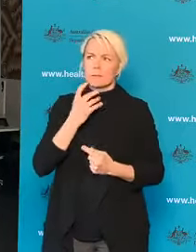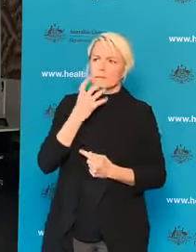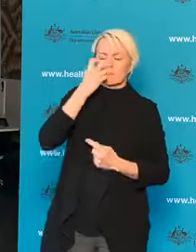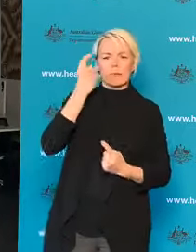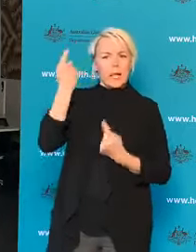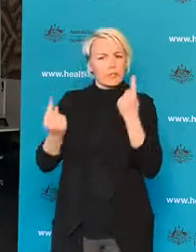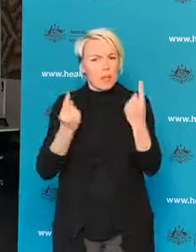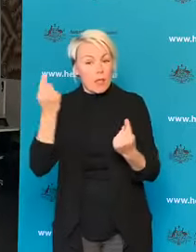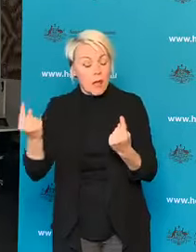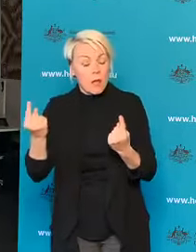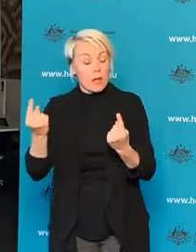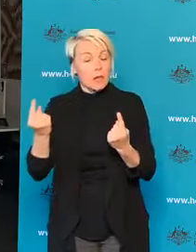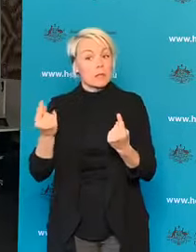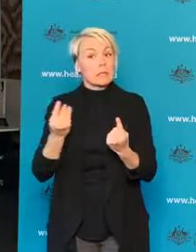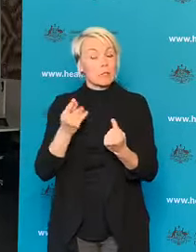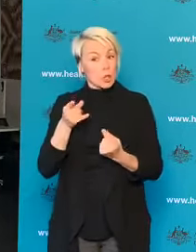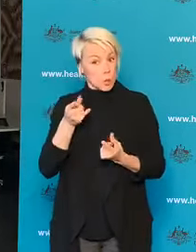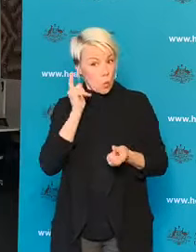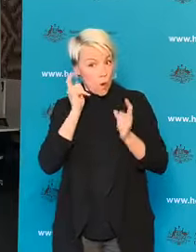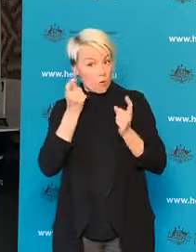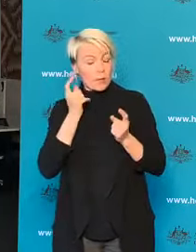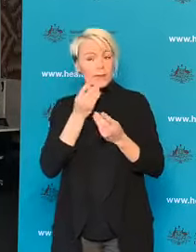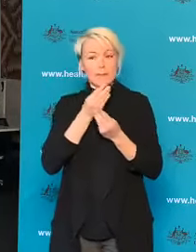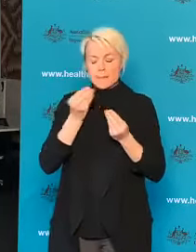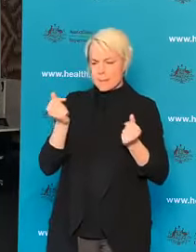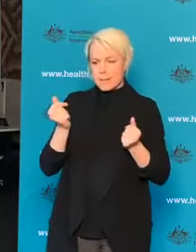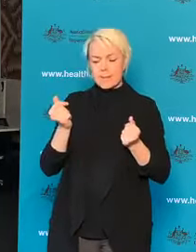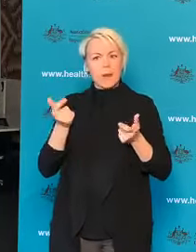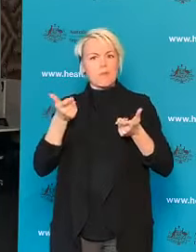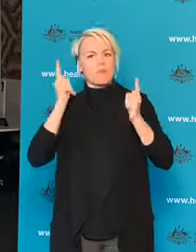end up making decisions that aren't necessarily led by health advice?